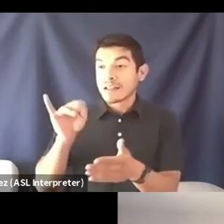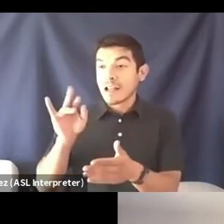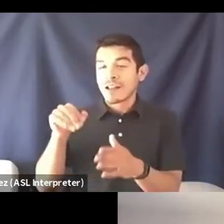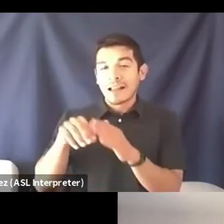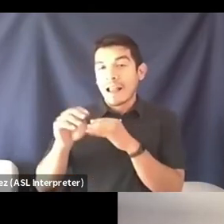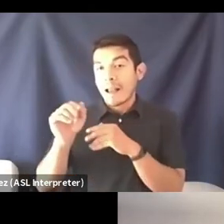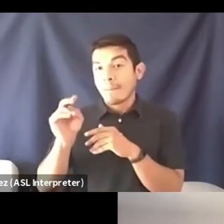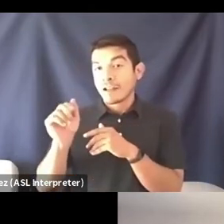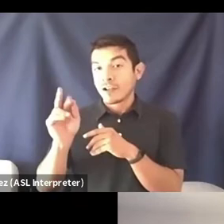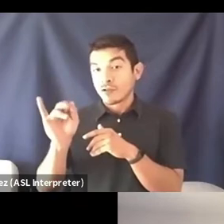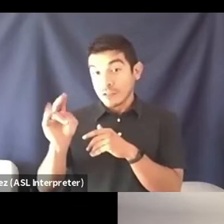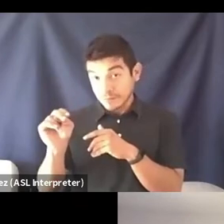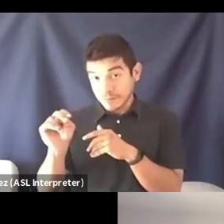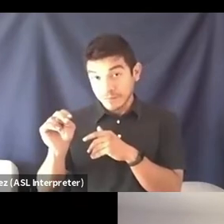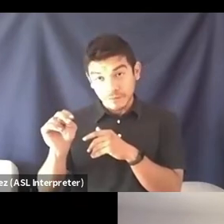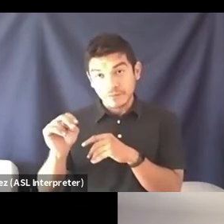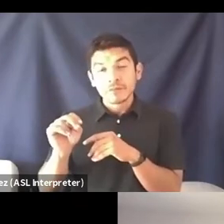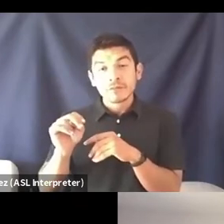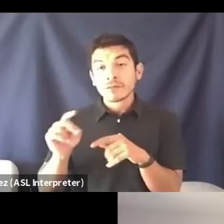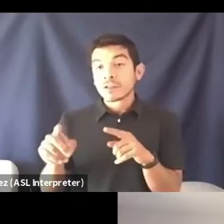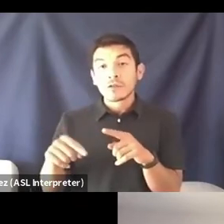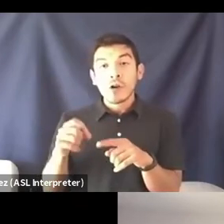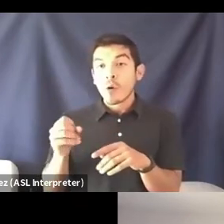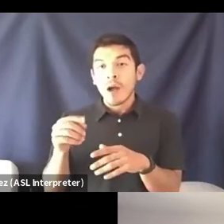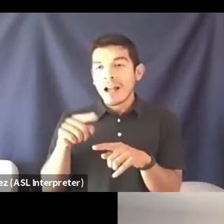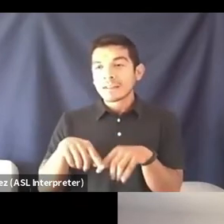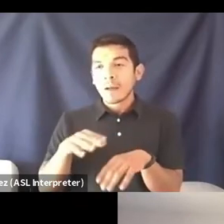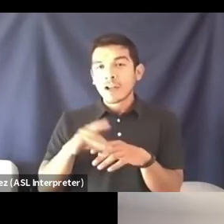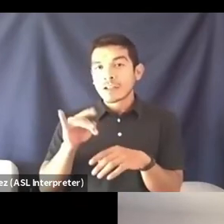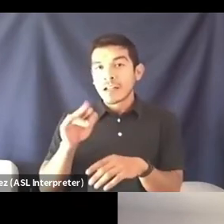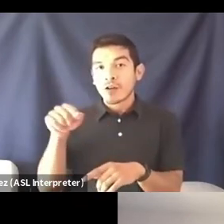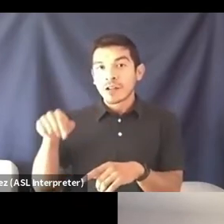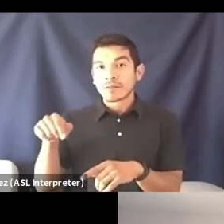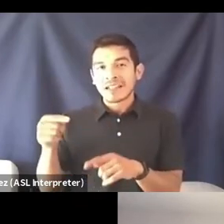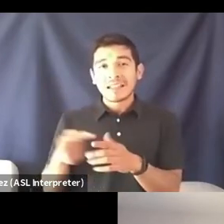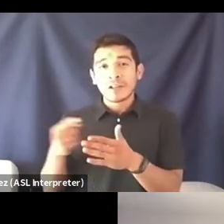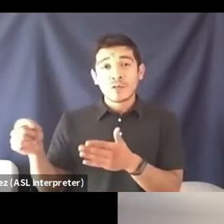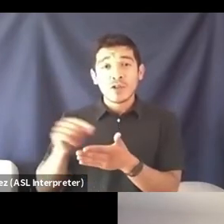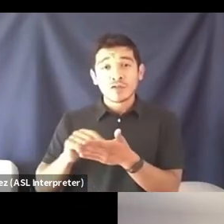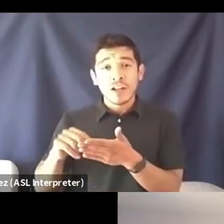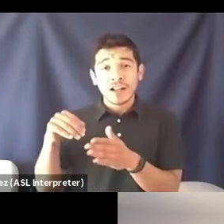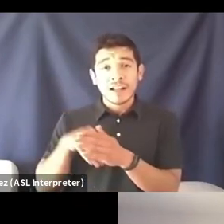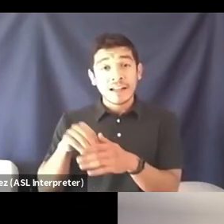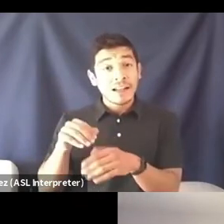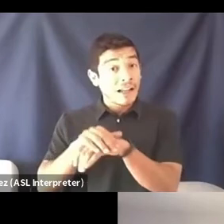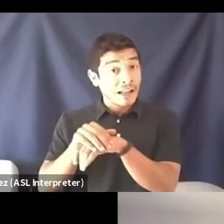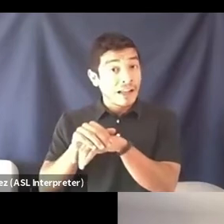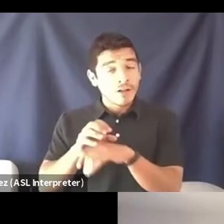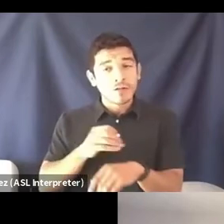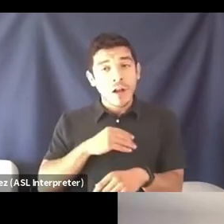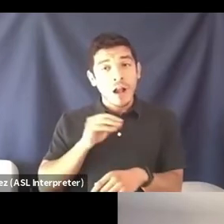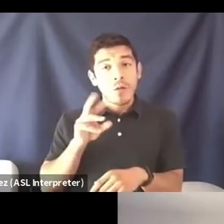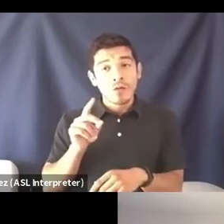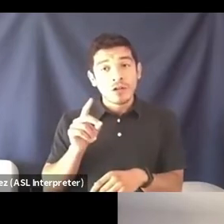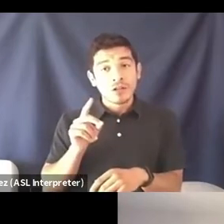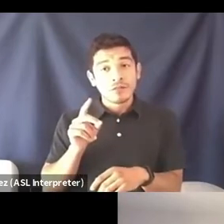So whenever, it depends on the diary. Sometimes Yingying would write in English. So I would read in English.